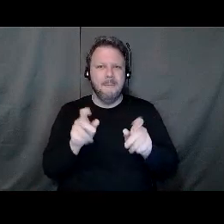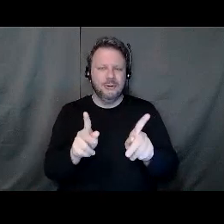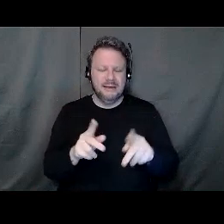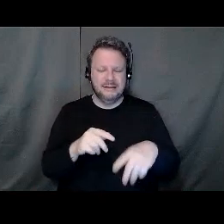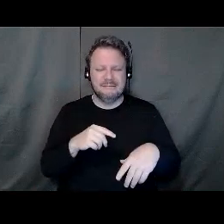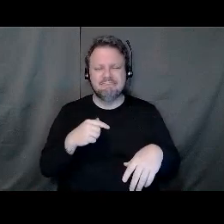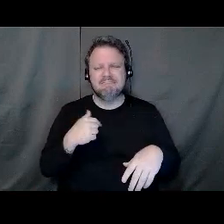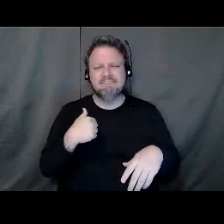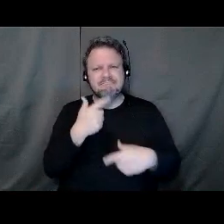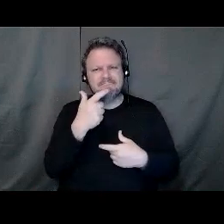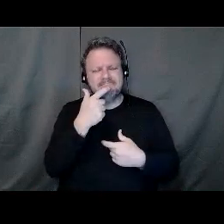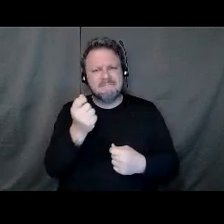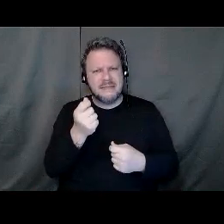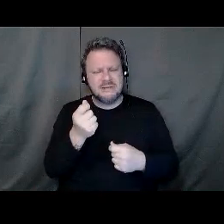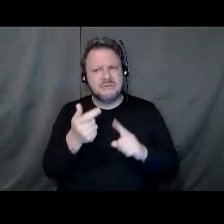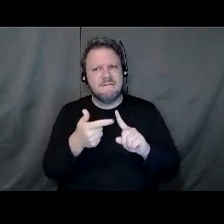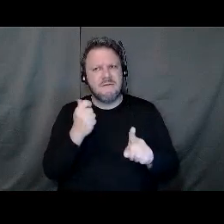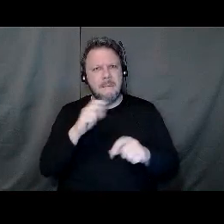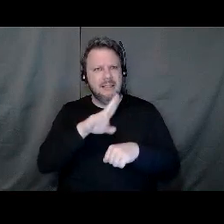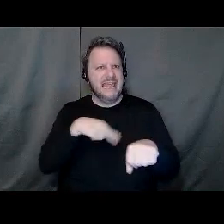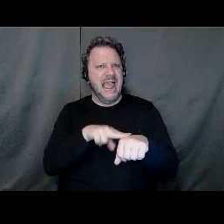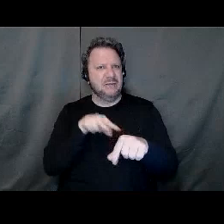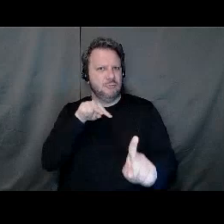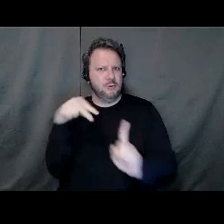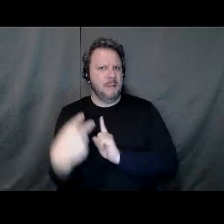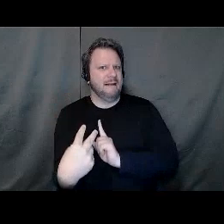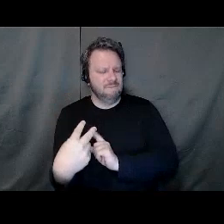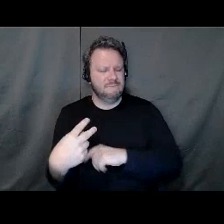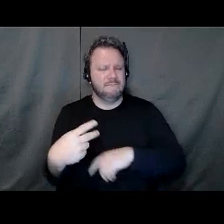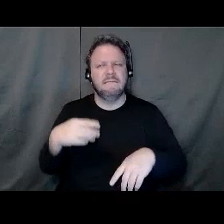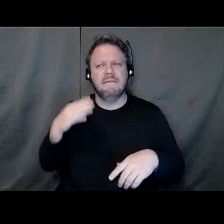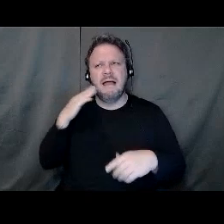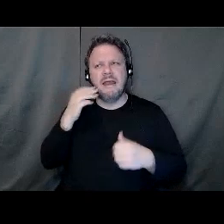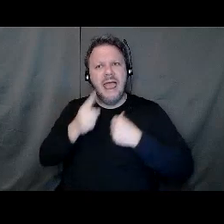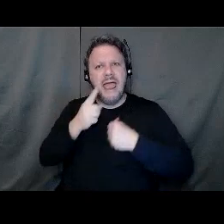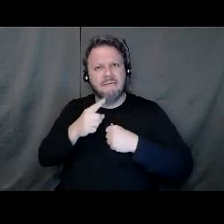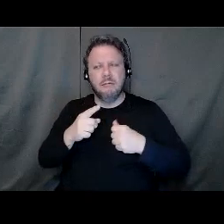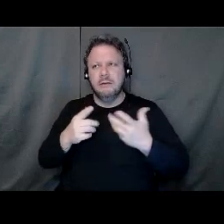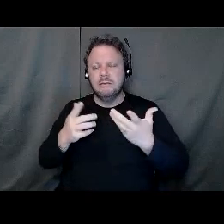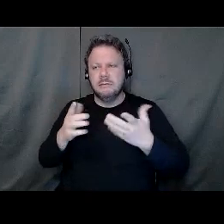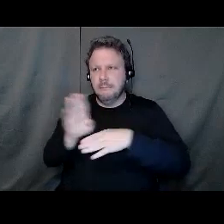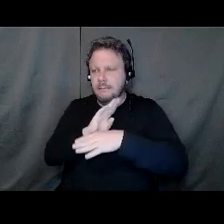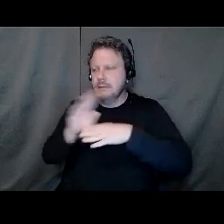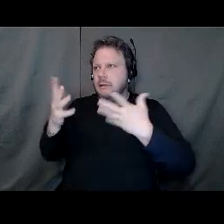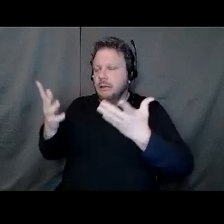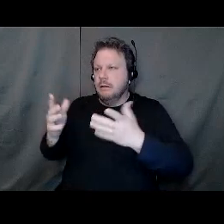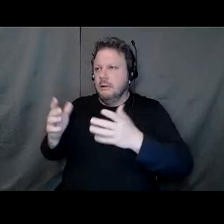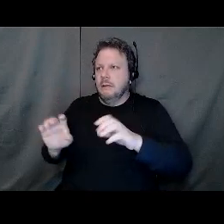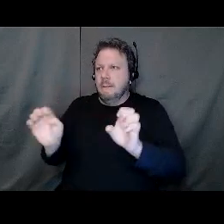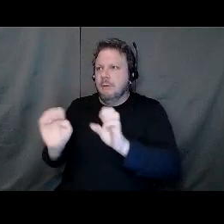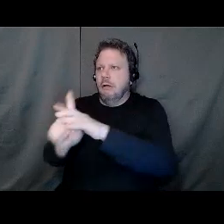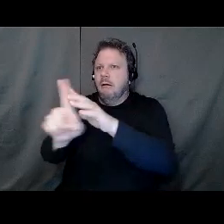So I'm interested from the national perspective. I know everybody's been busy putting out fires and addressing all the uncertainty